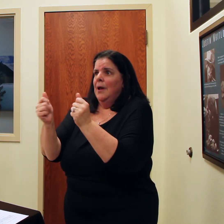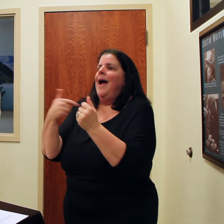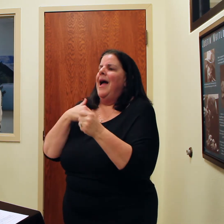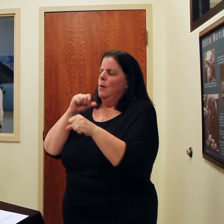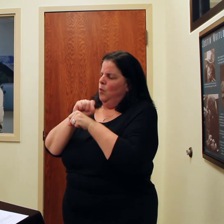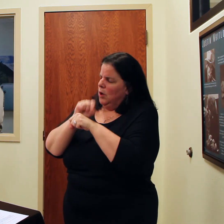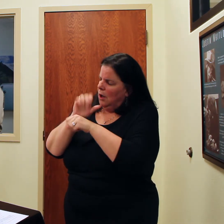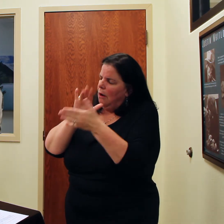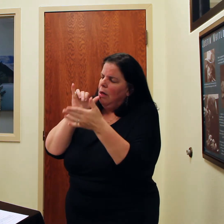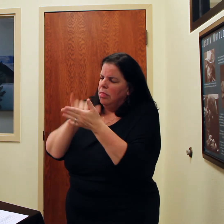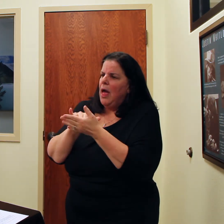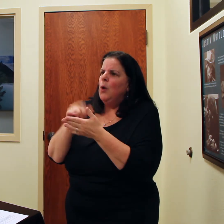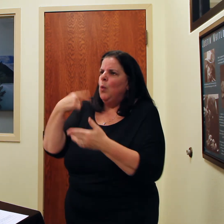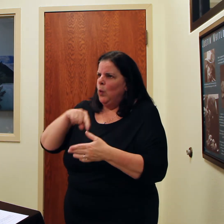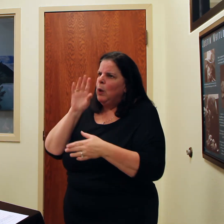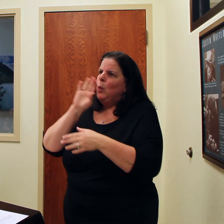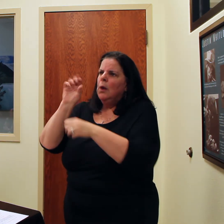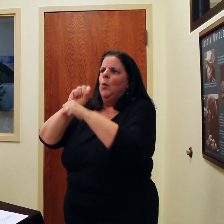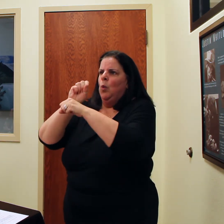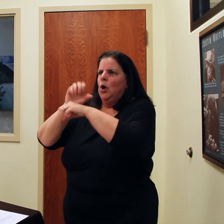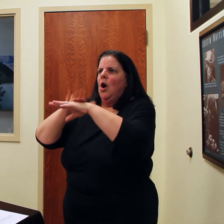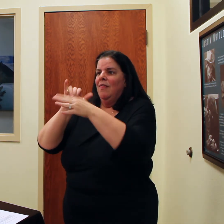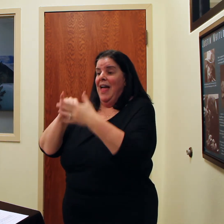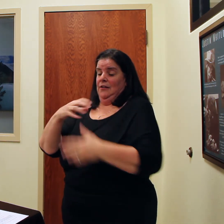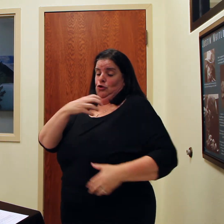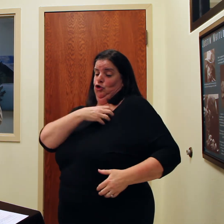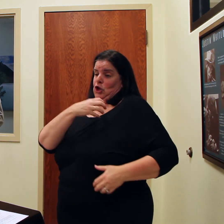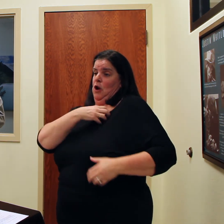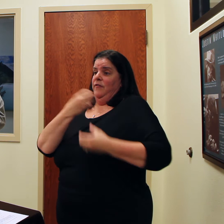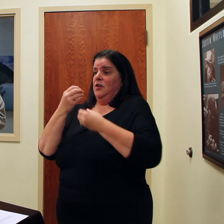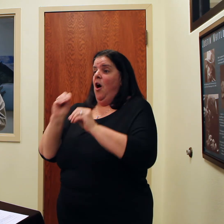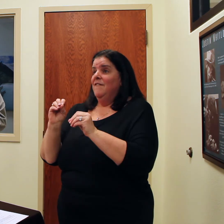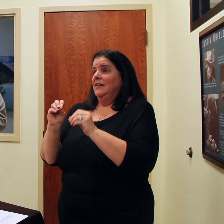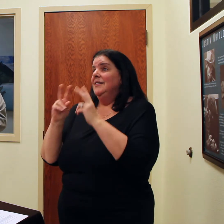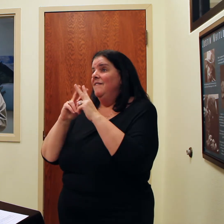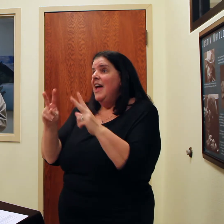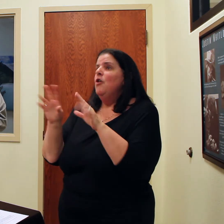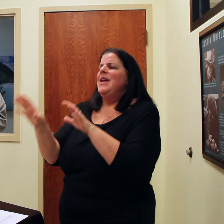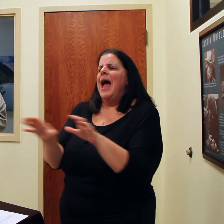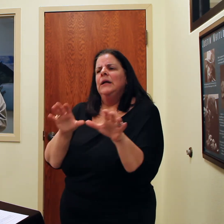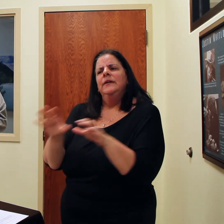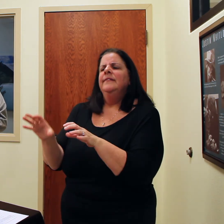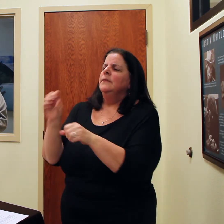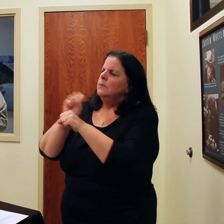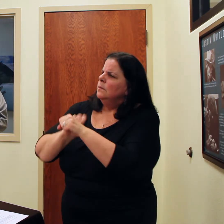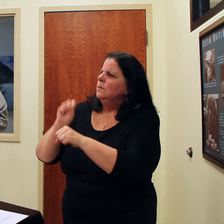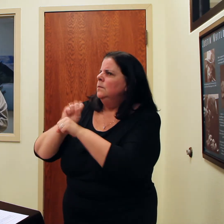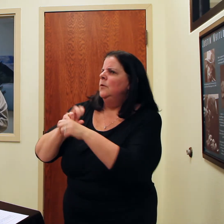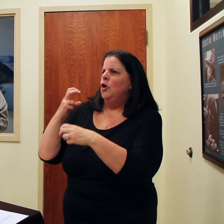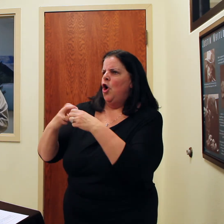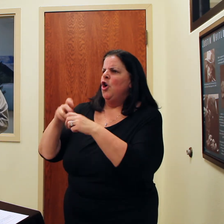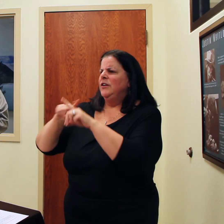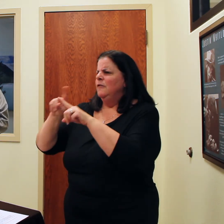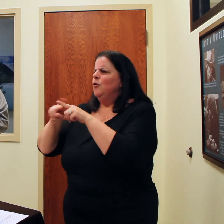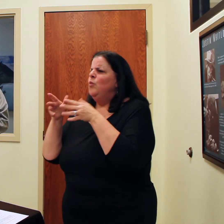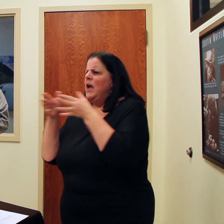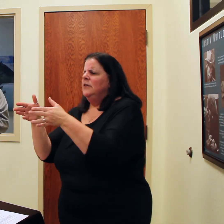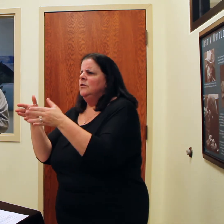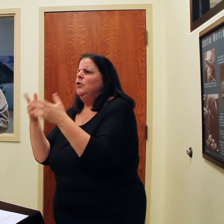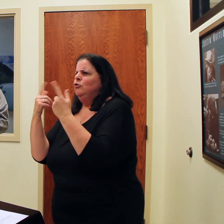and we're gonna get there. The Sheriff's office has been very active in other areas, and I'm gonna help them get there